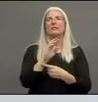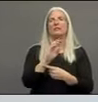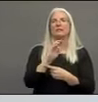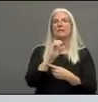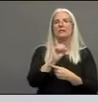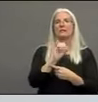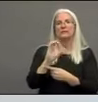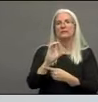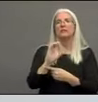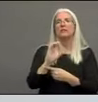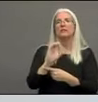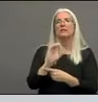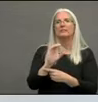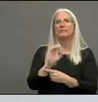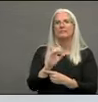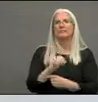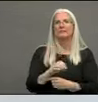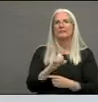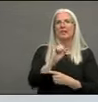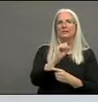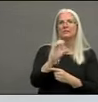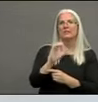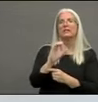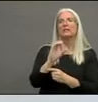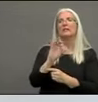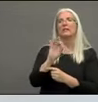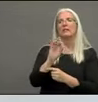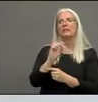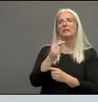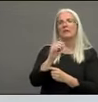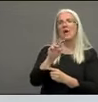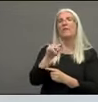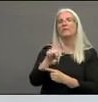Remember we are still sheltering in place throughout the